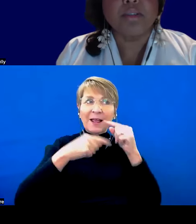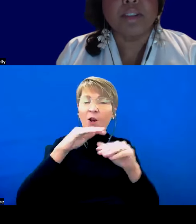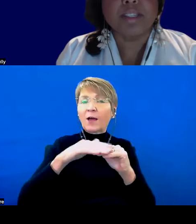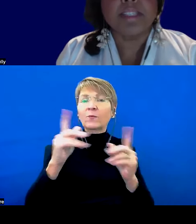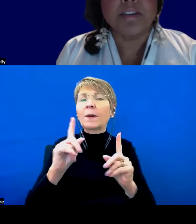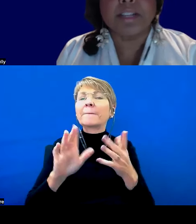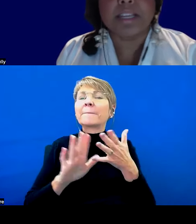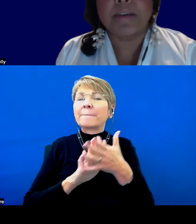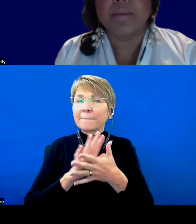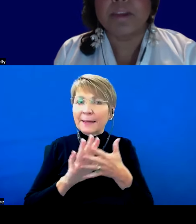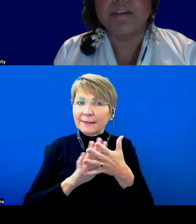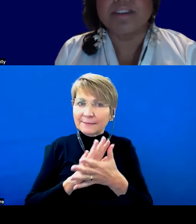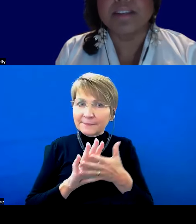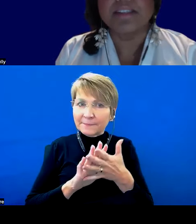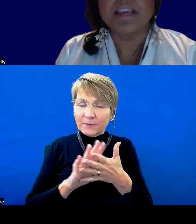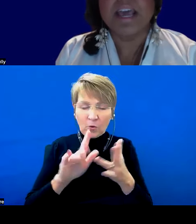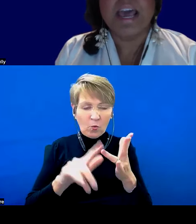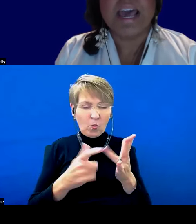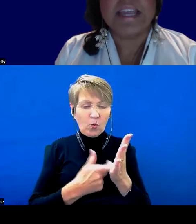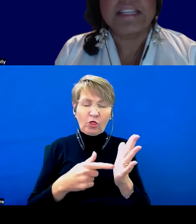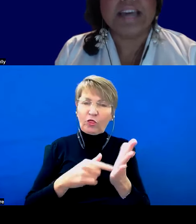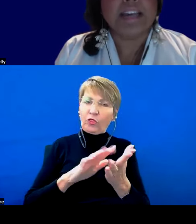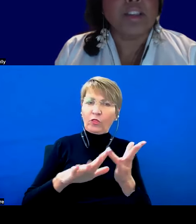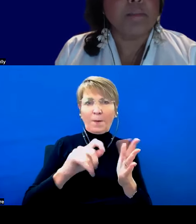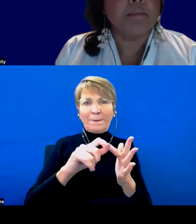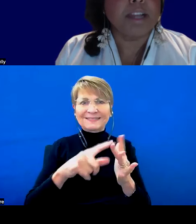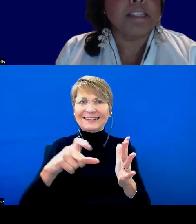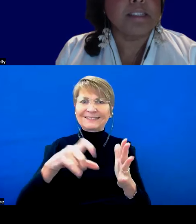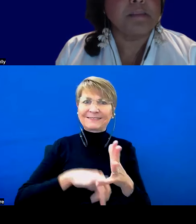necessarily aware of us and our scope of practice as well.